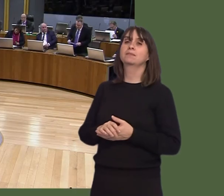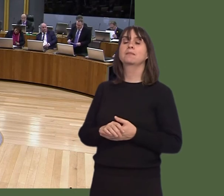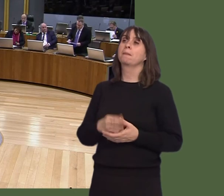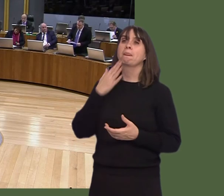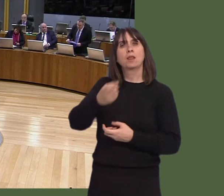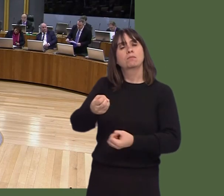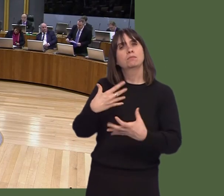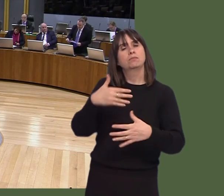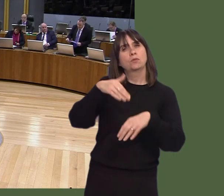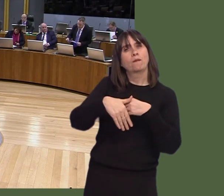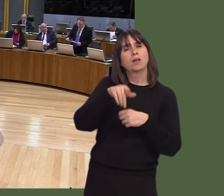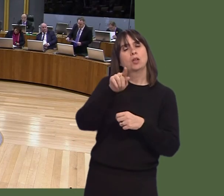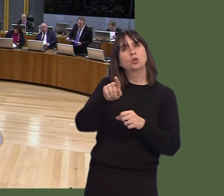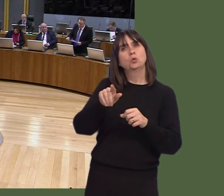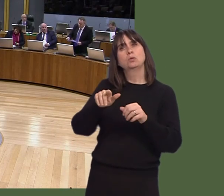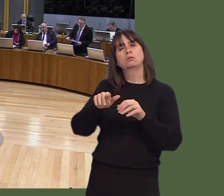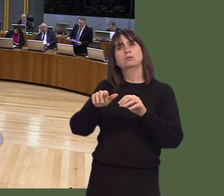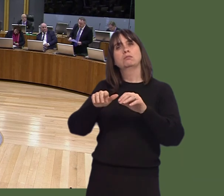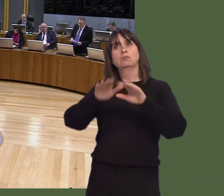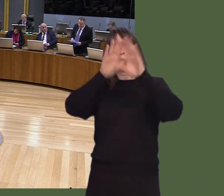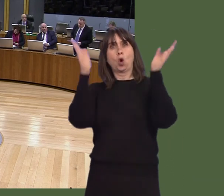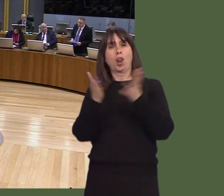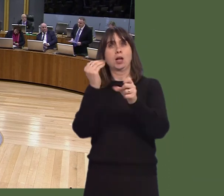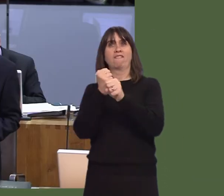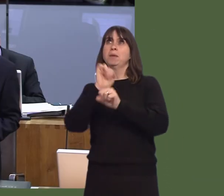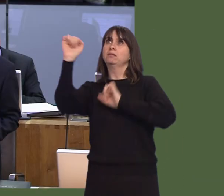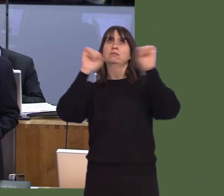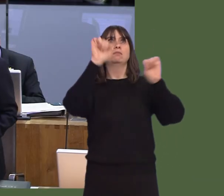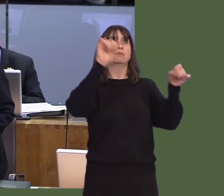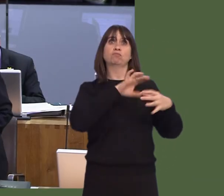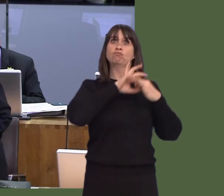facilities in Islwyn? OAQ51782 Carwyn Jones AM: Band A of the twenty-first